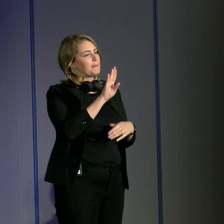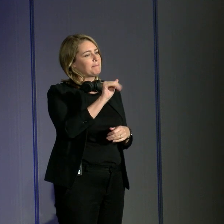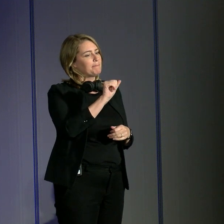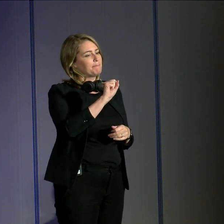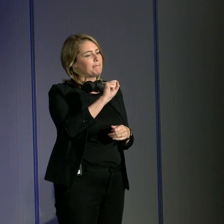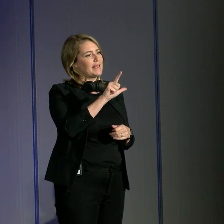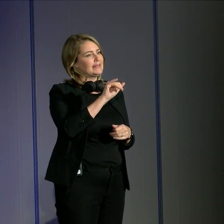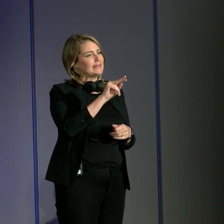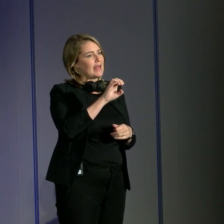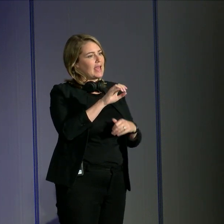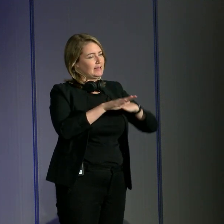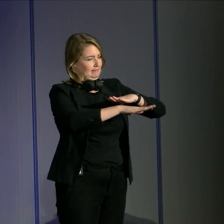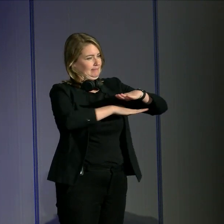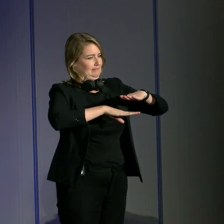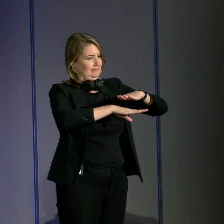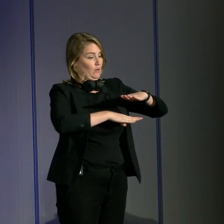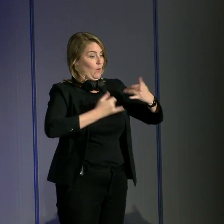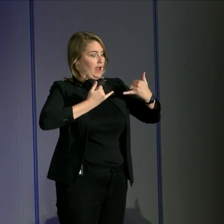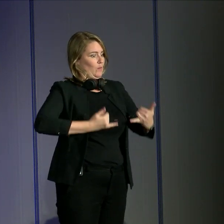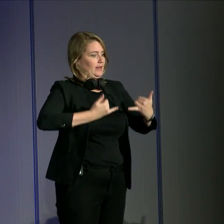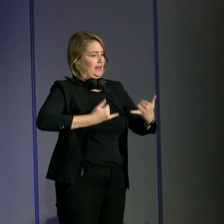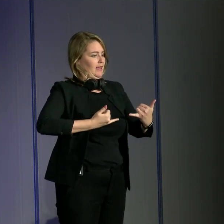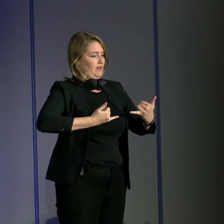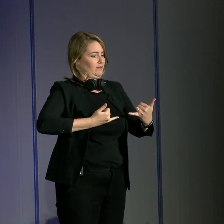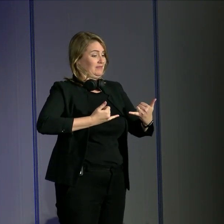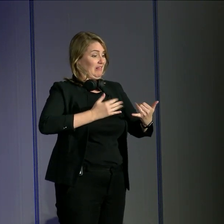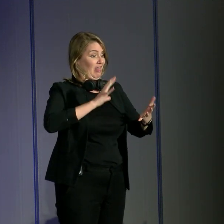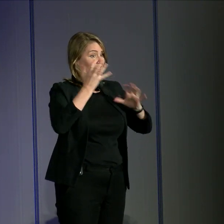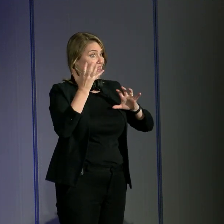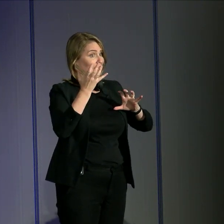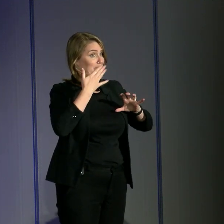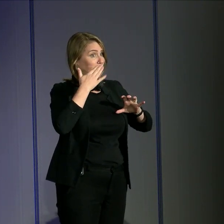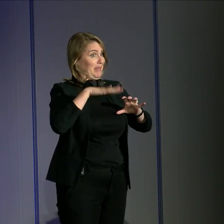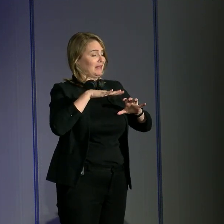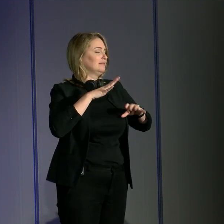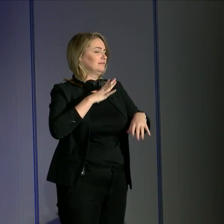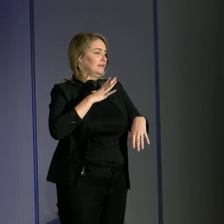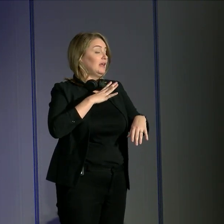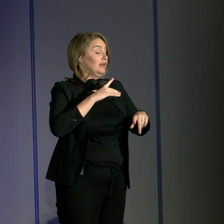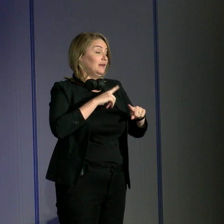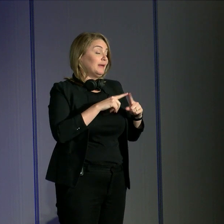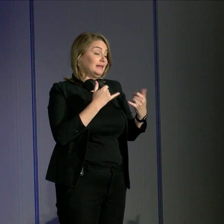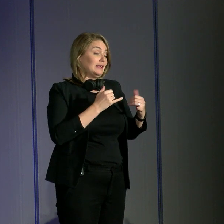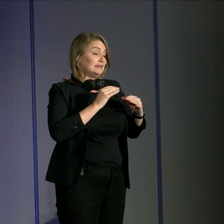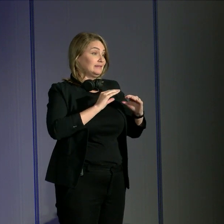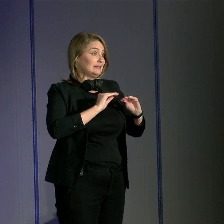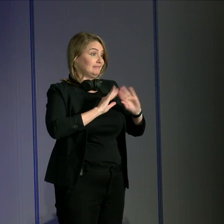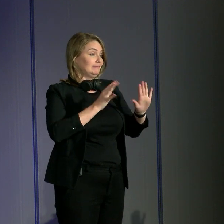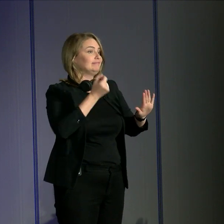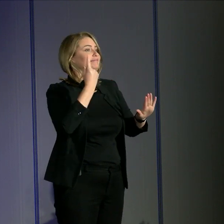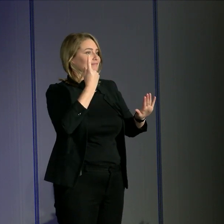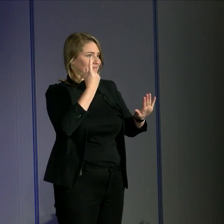You want to get a current state, no matter how bad it is, you want a current state.